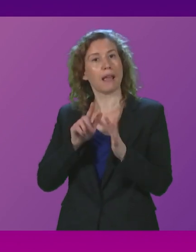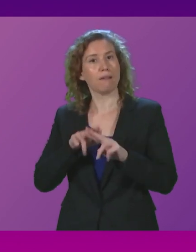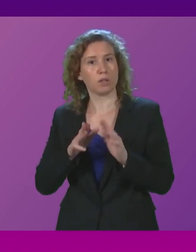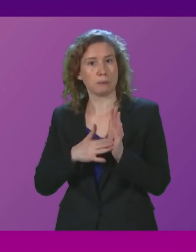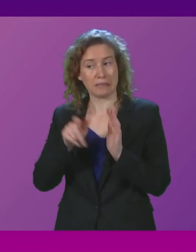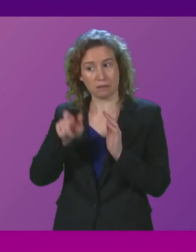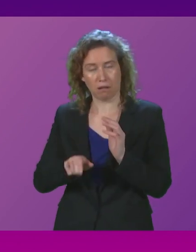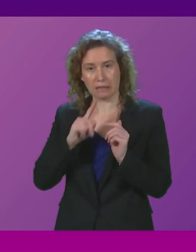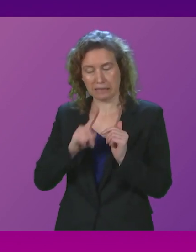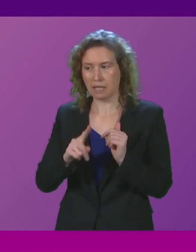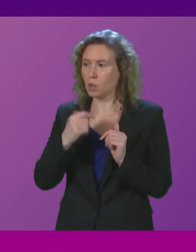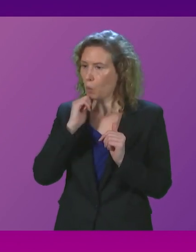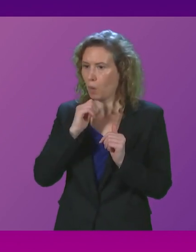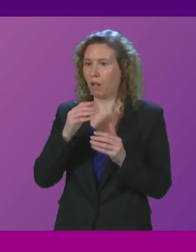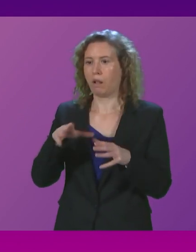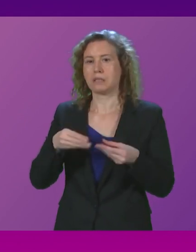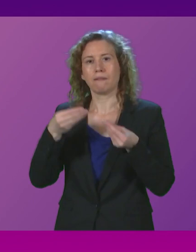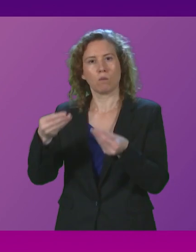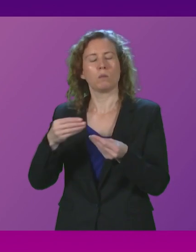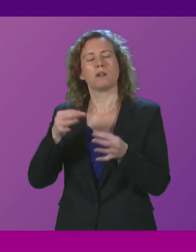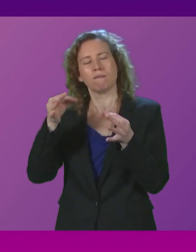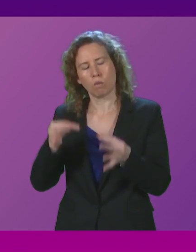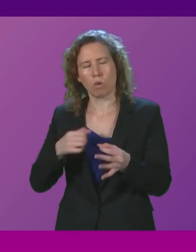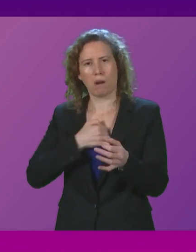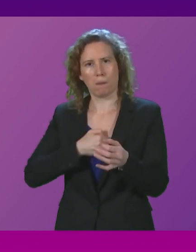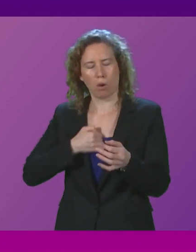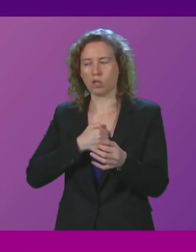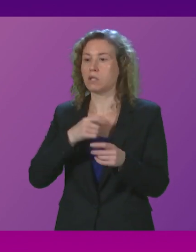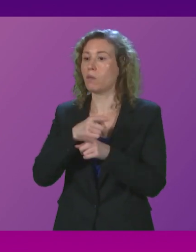will take forward a formal apology to those affected by forced adoption.